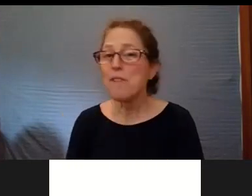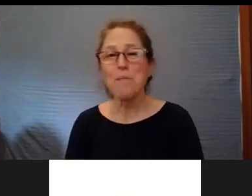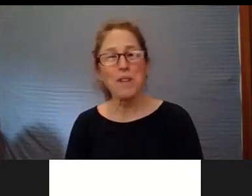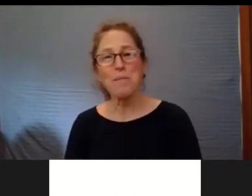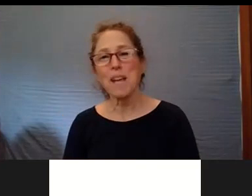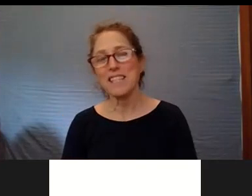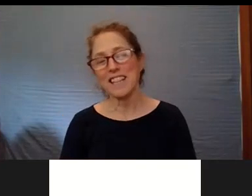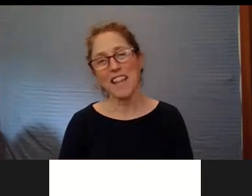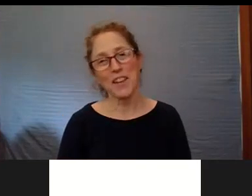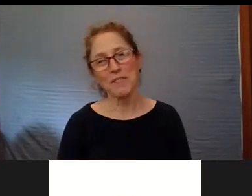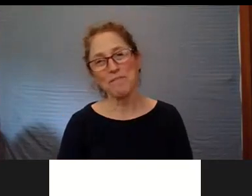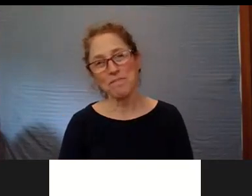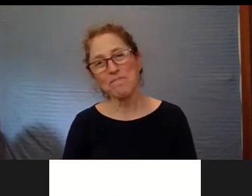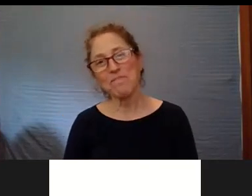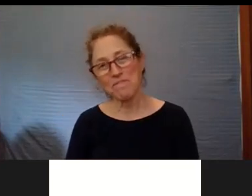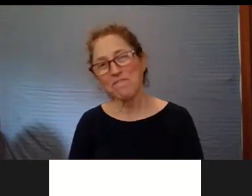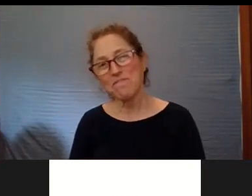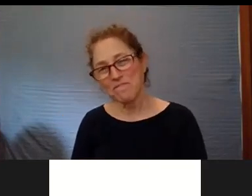No, no, that's it. Thank you.